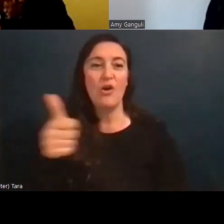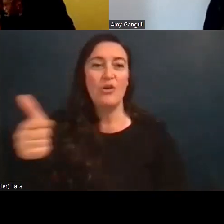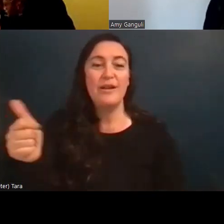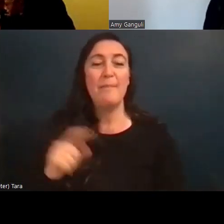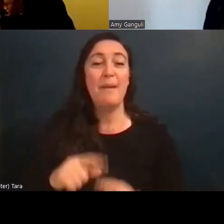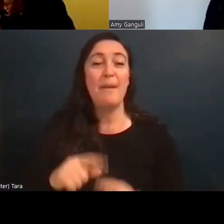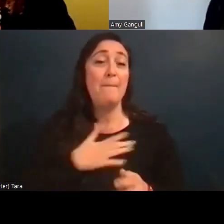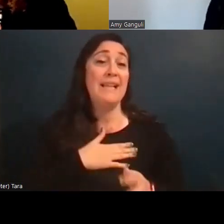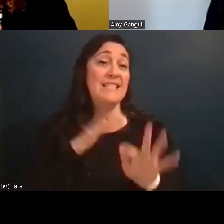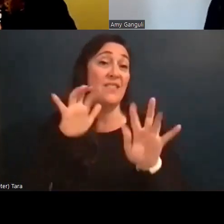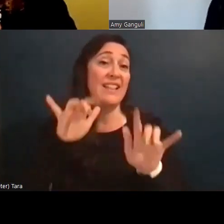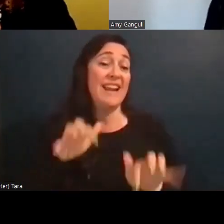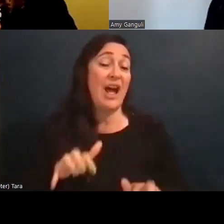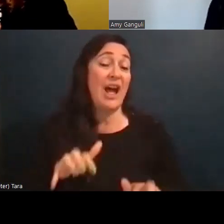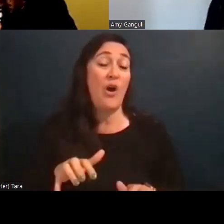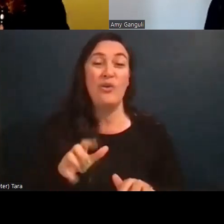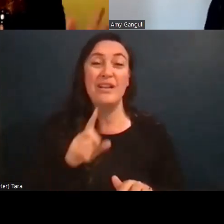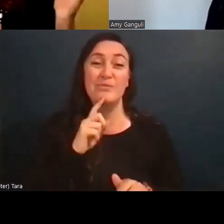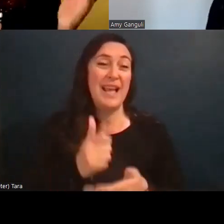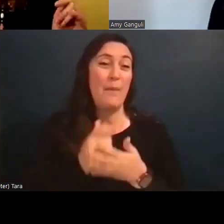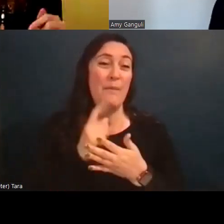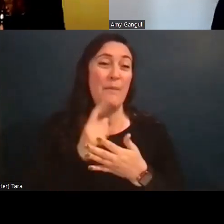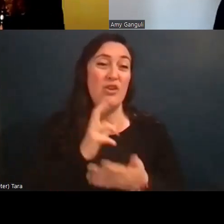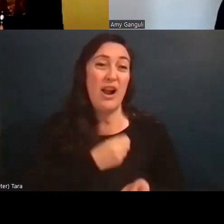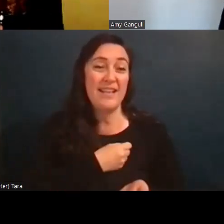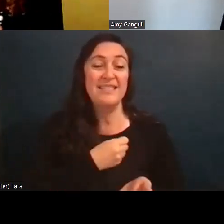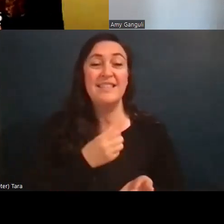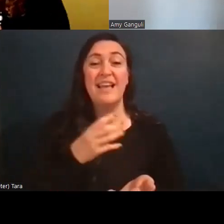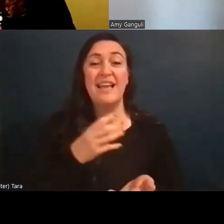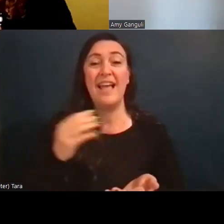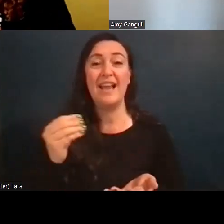It's really helpful for us and please reach out to us, e-mail us.